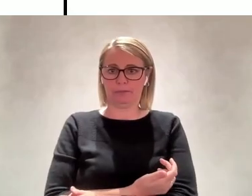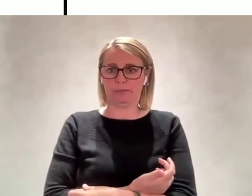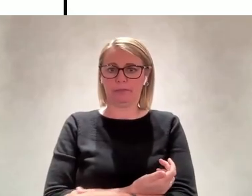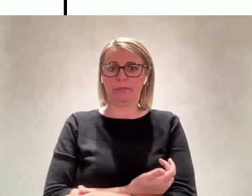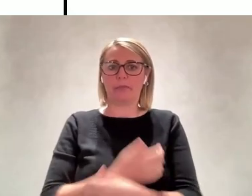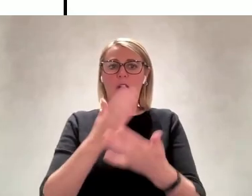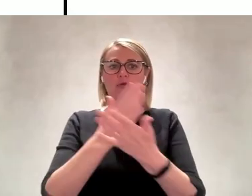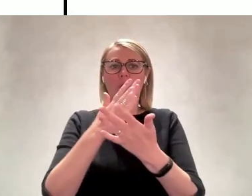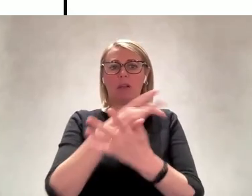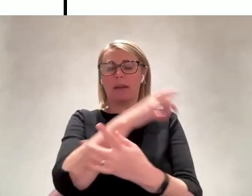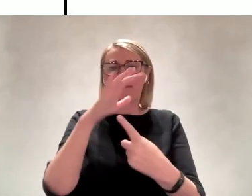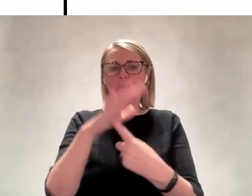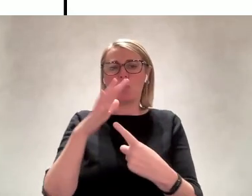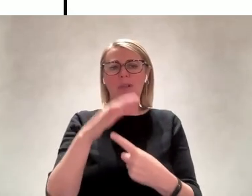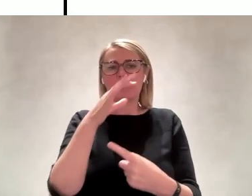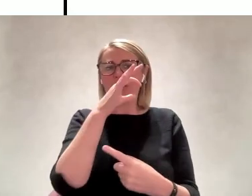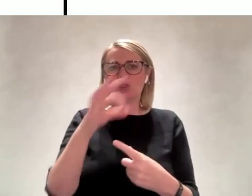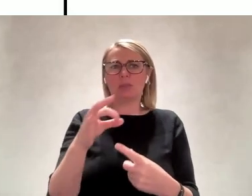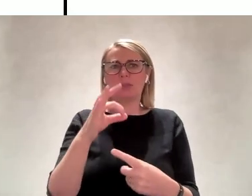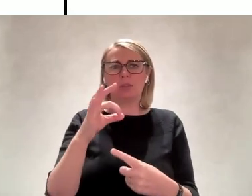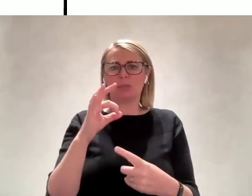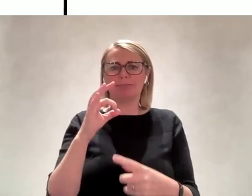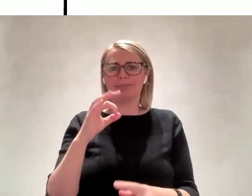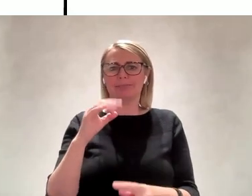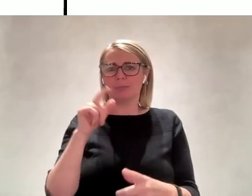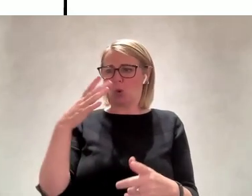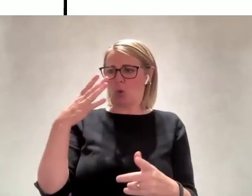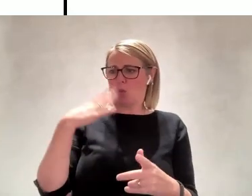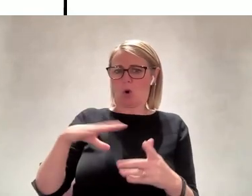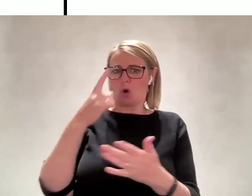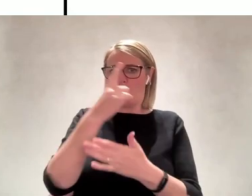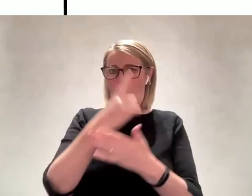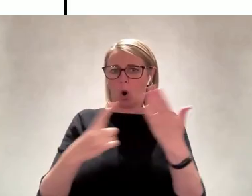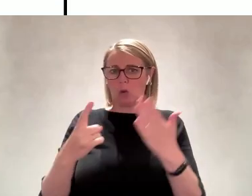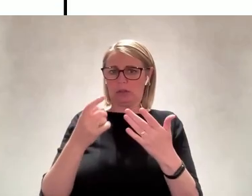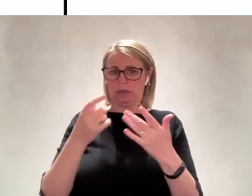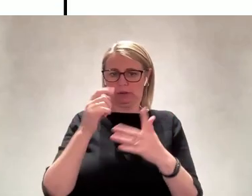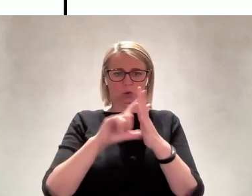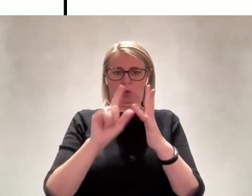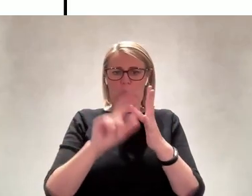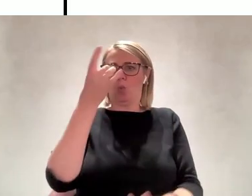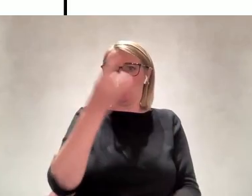And lastly, and really importantly, it's not intended as something that's only ever completed once.